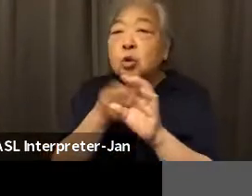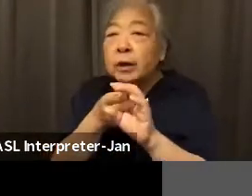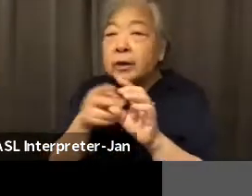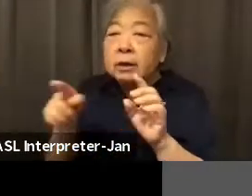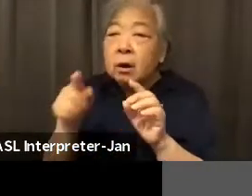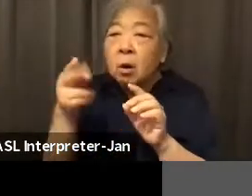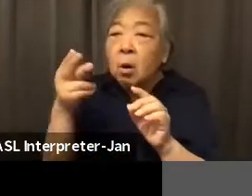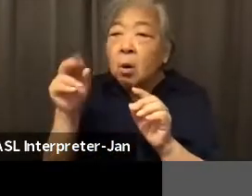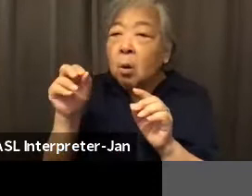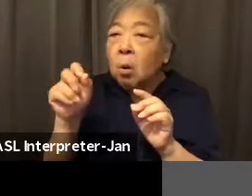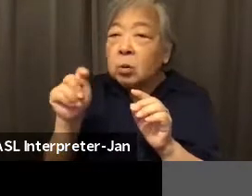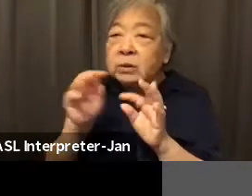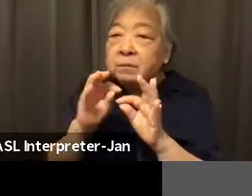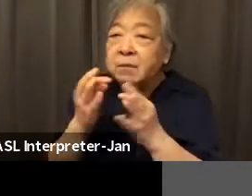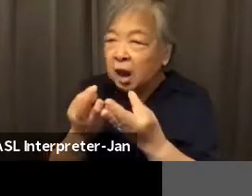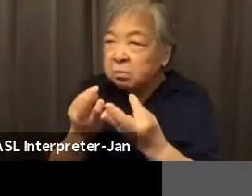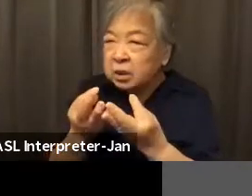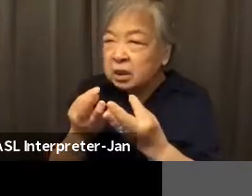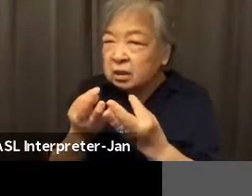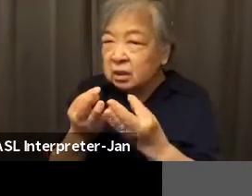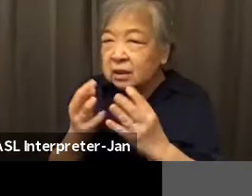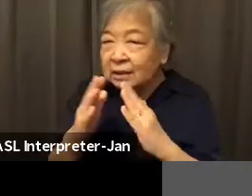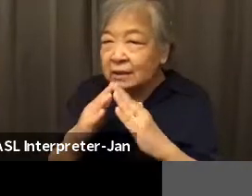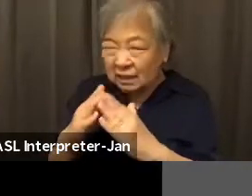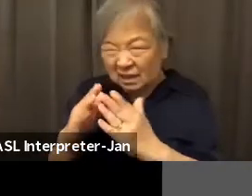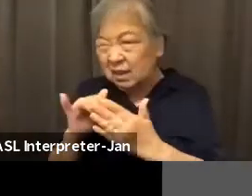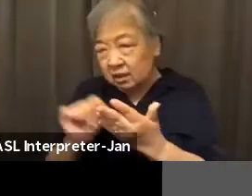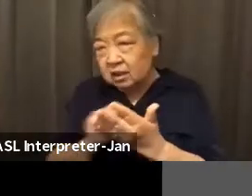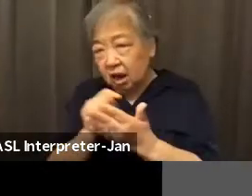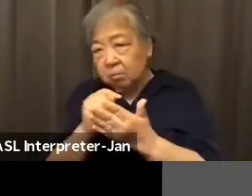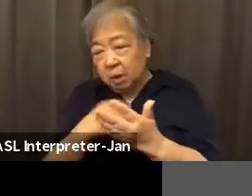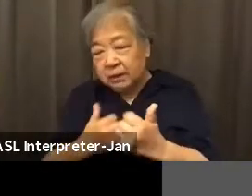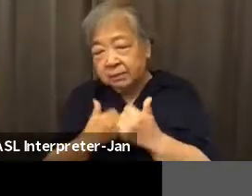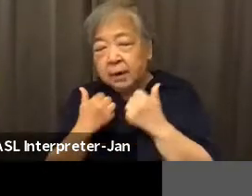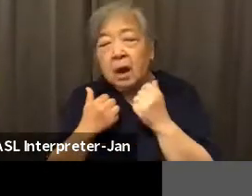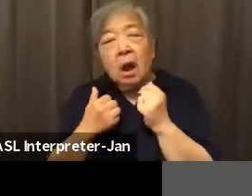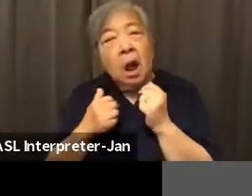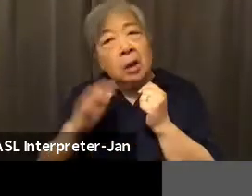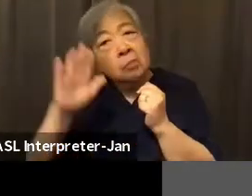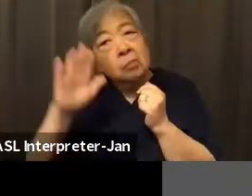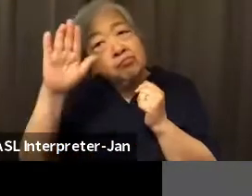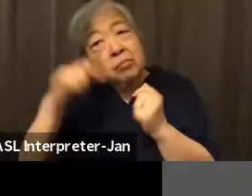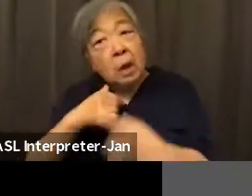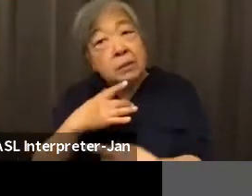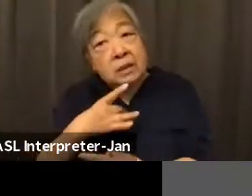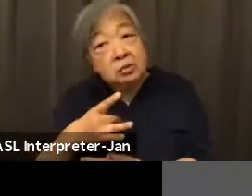city I was living in at the time in Chennai, and I was interested and I applied and I was